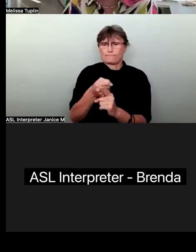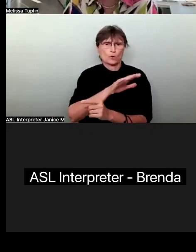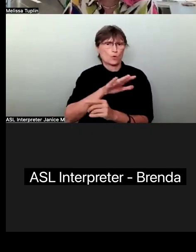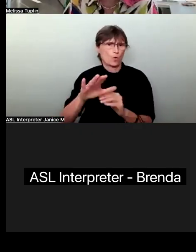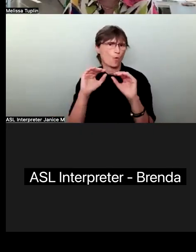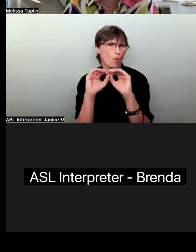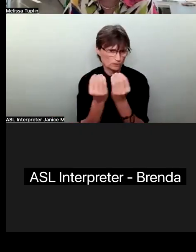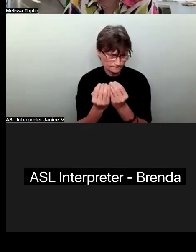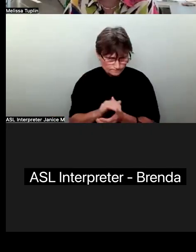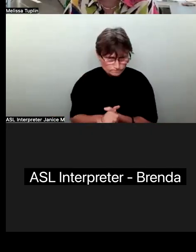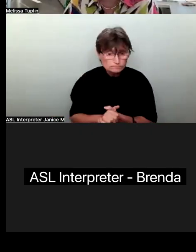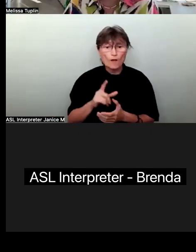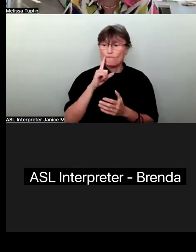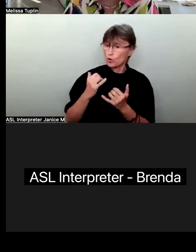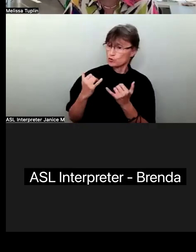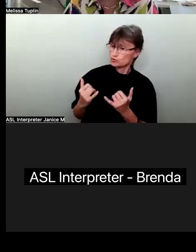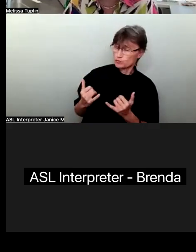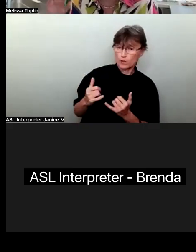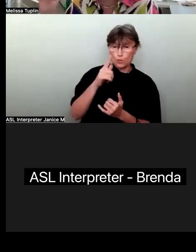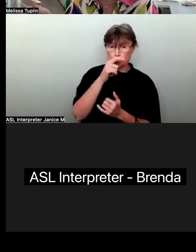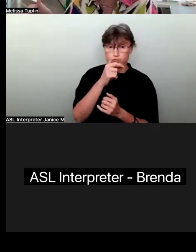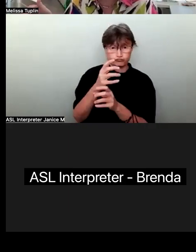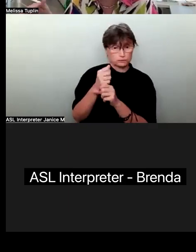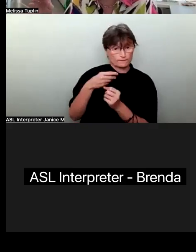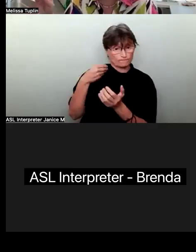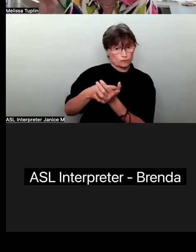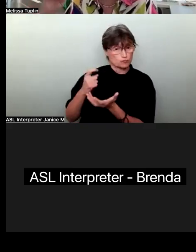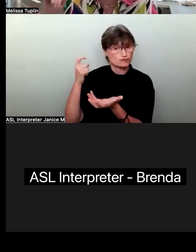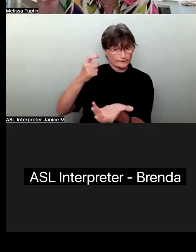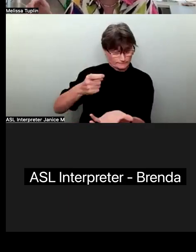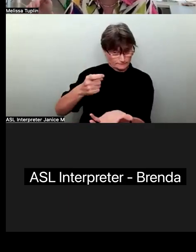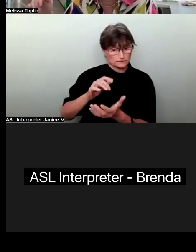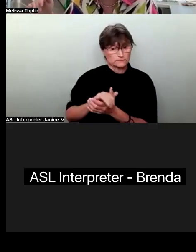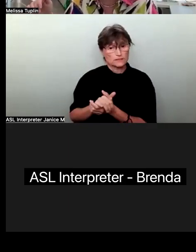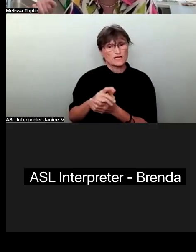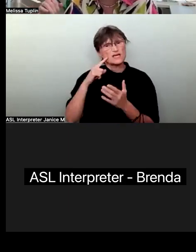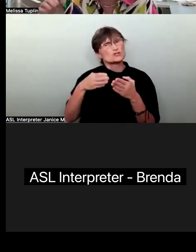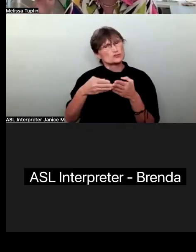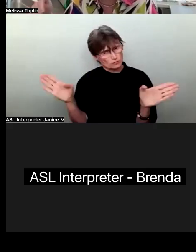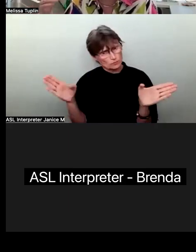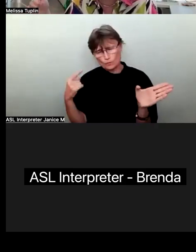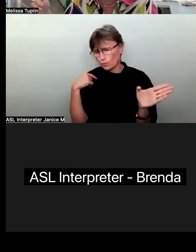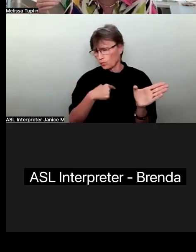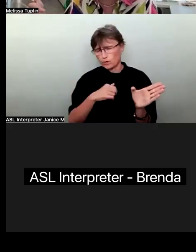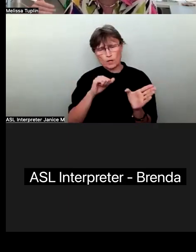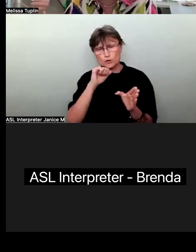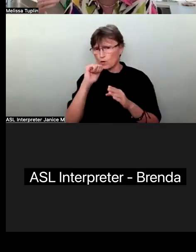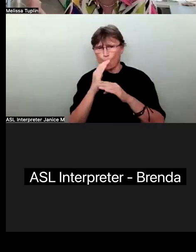For current grantees, I shared that in general, we will not exceed a 25 per cent change to your